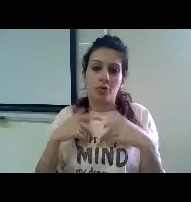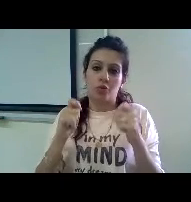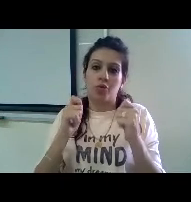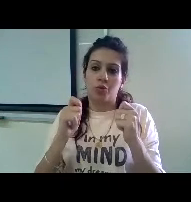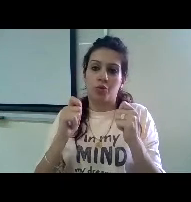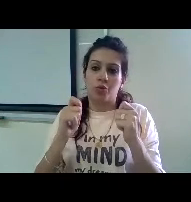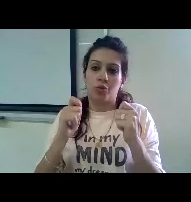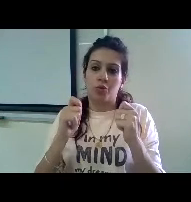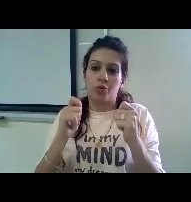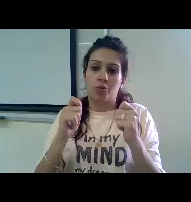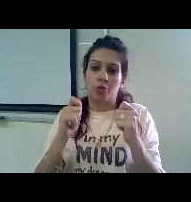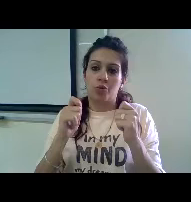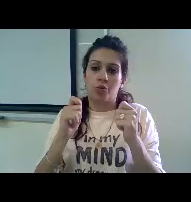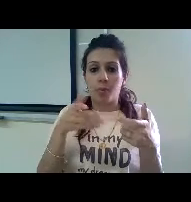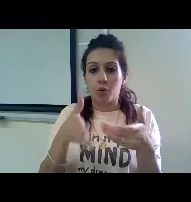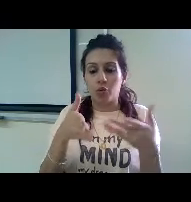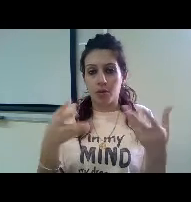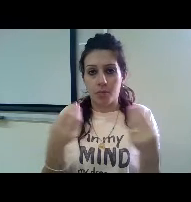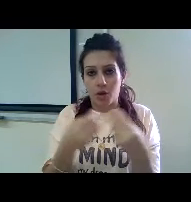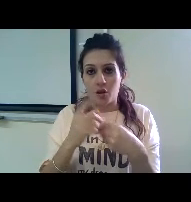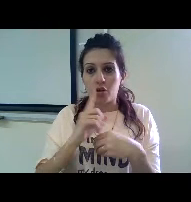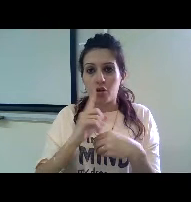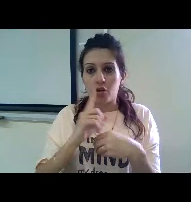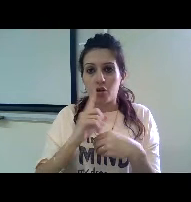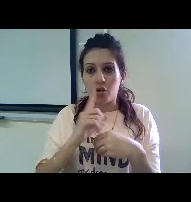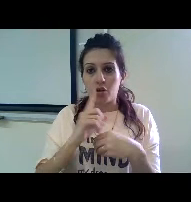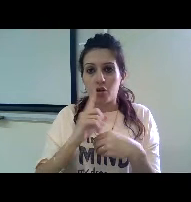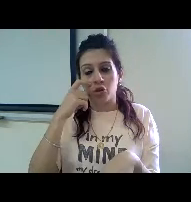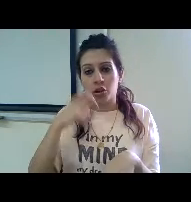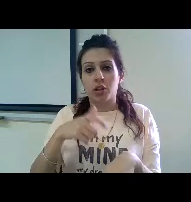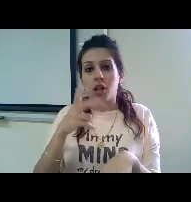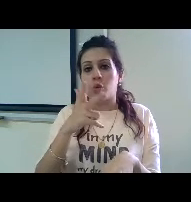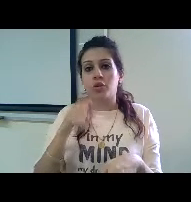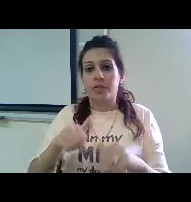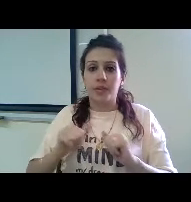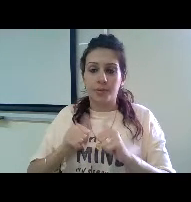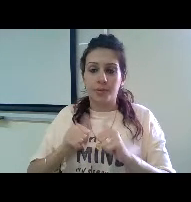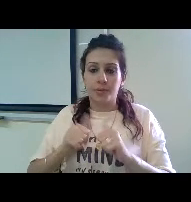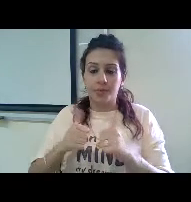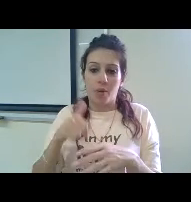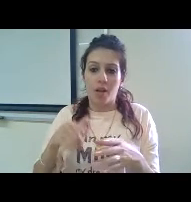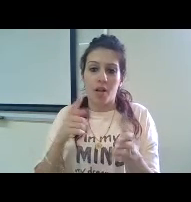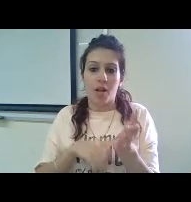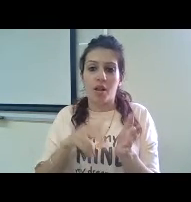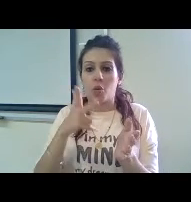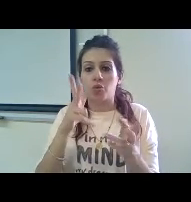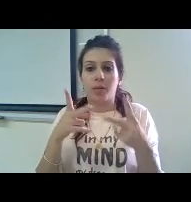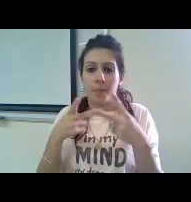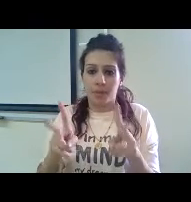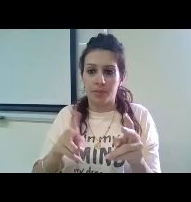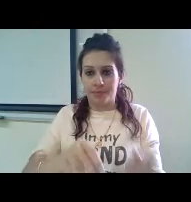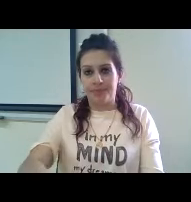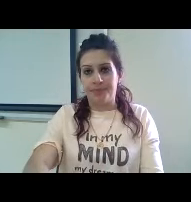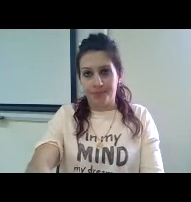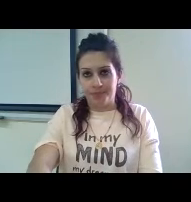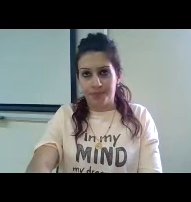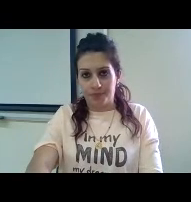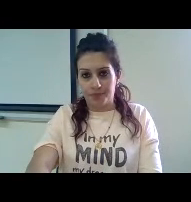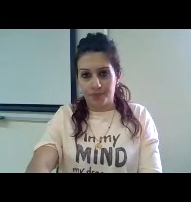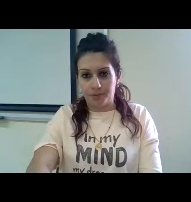And I wish all our students success in the current baccalaureate (Tawjihi) exams. Again to my colleagues, the speakers,